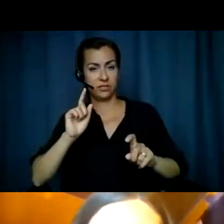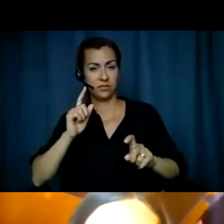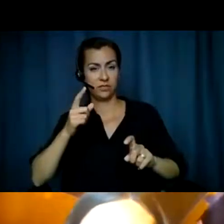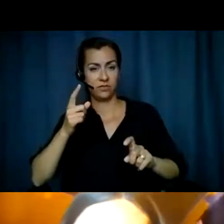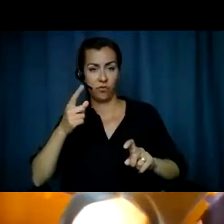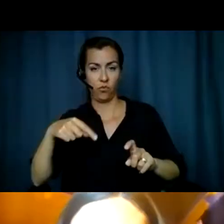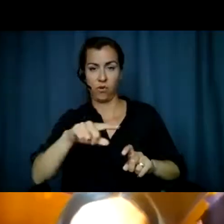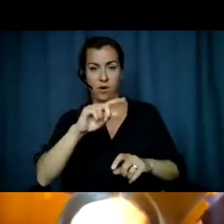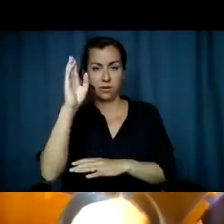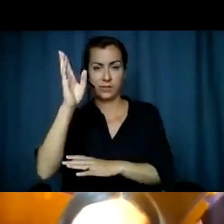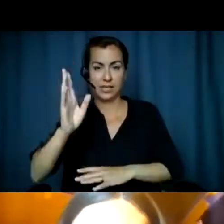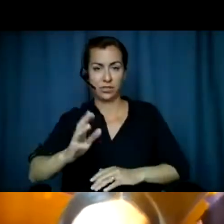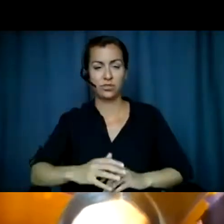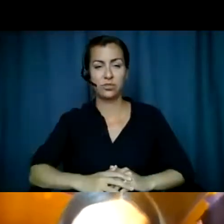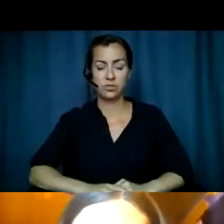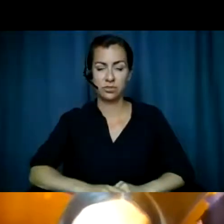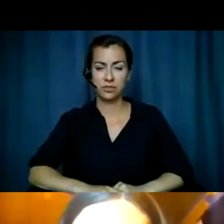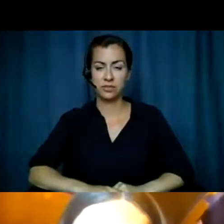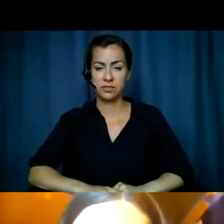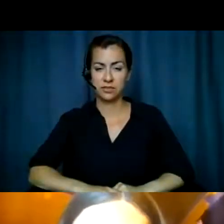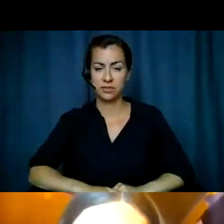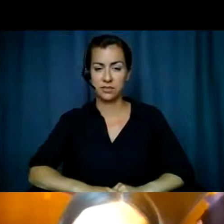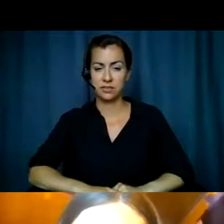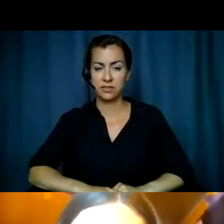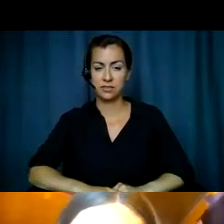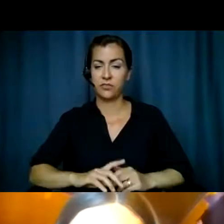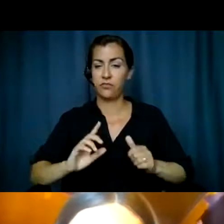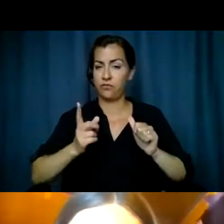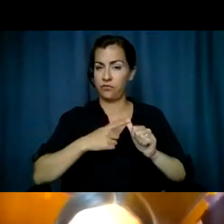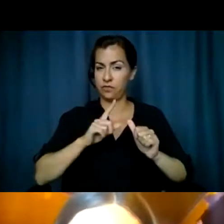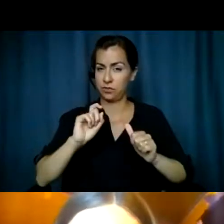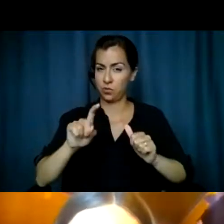I can take this one, in Oregon you have to register to